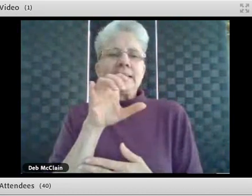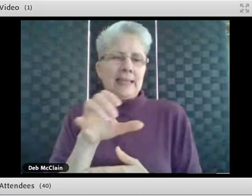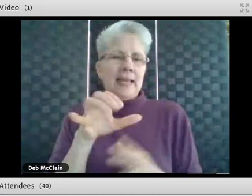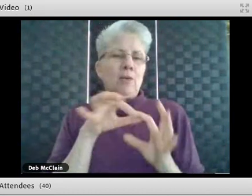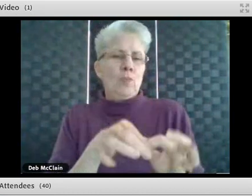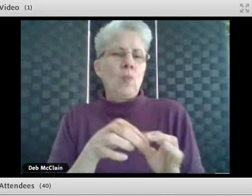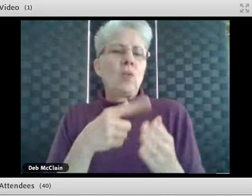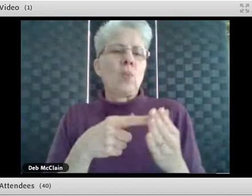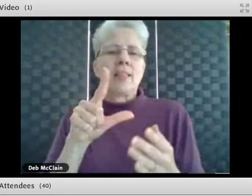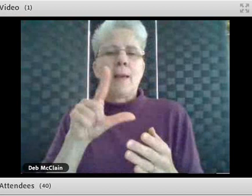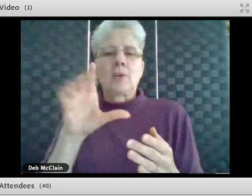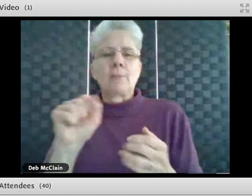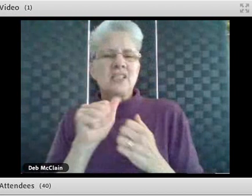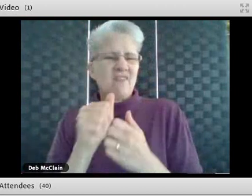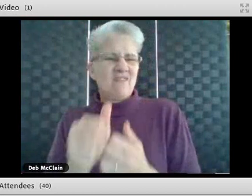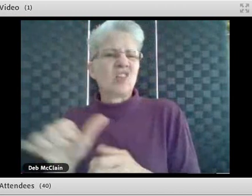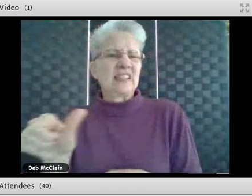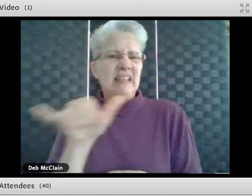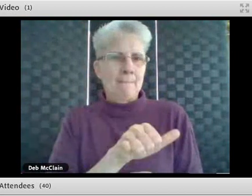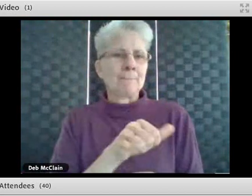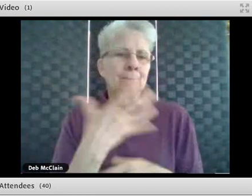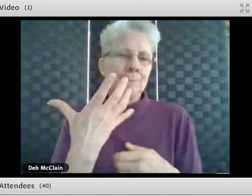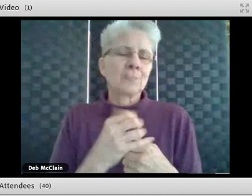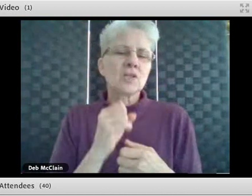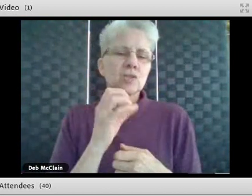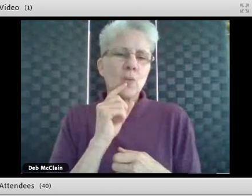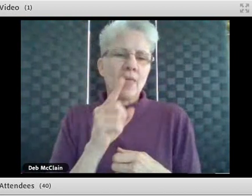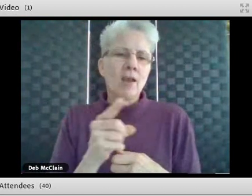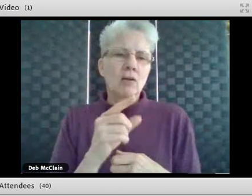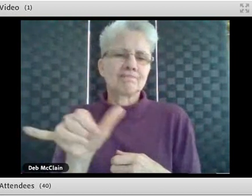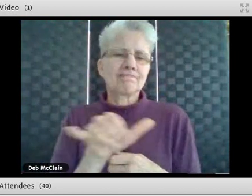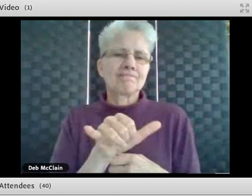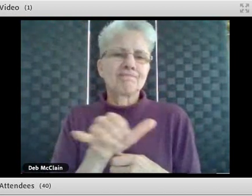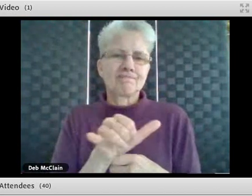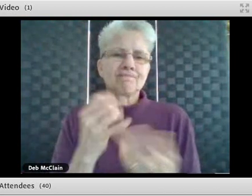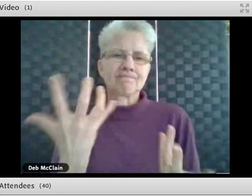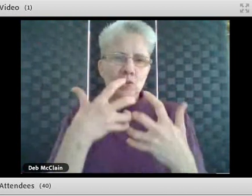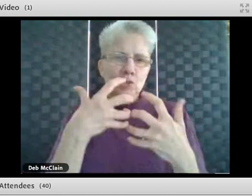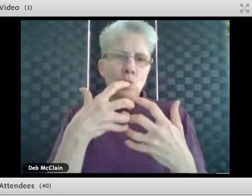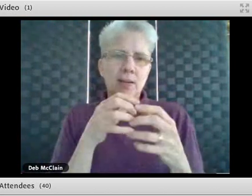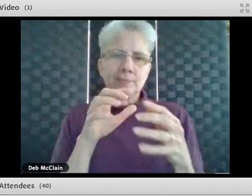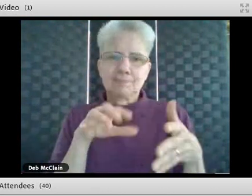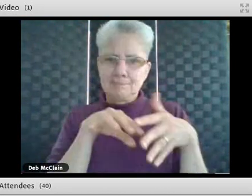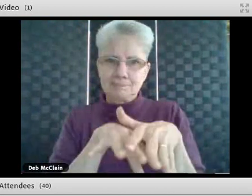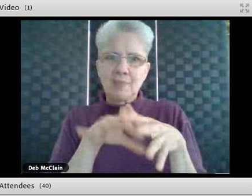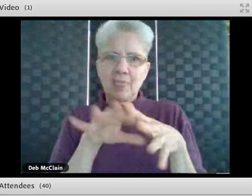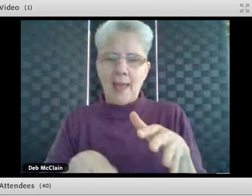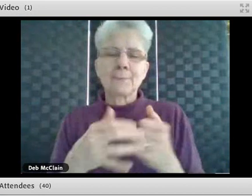Library of Congress says to do, since they're so intertwined.